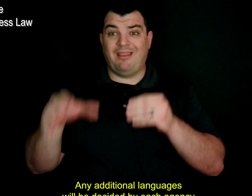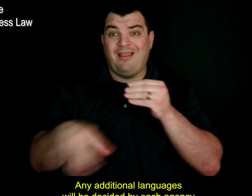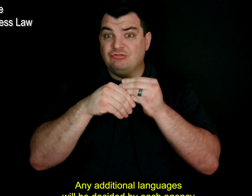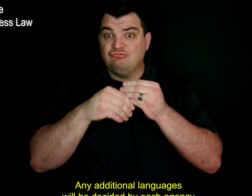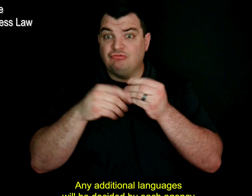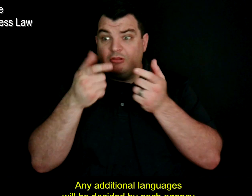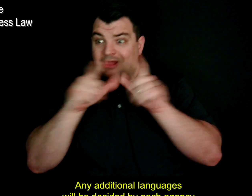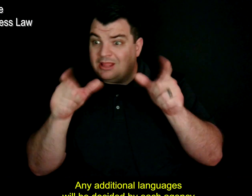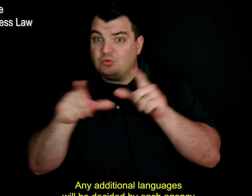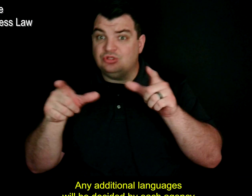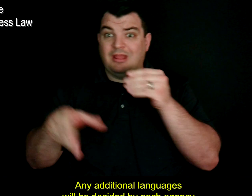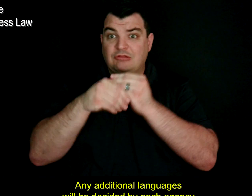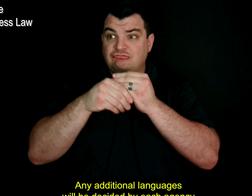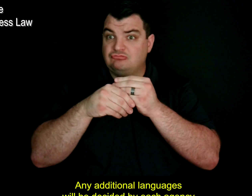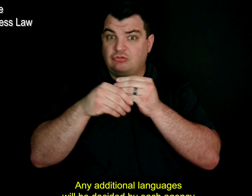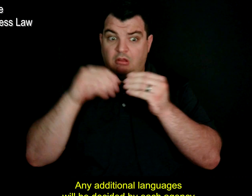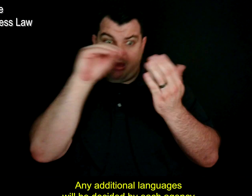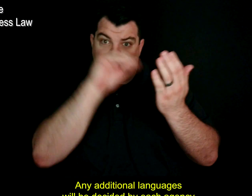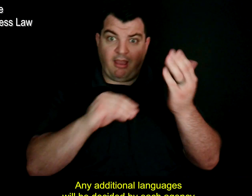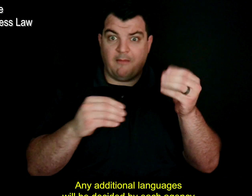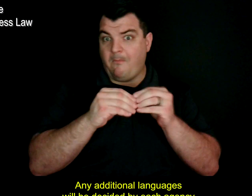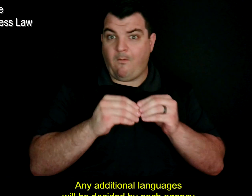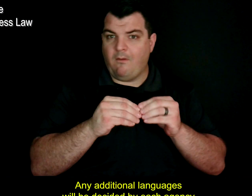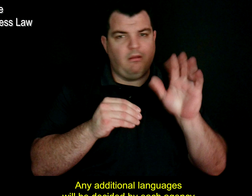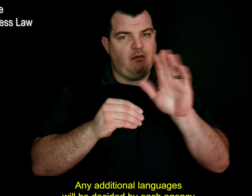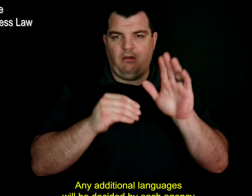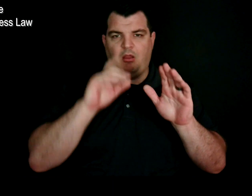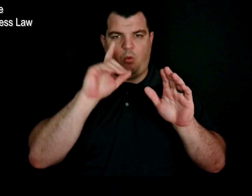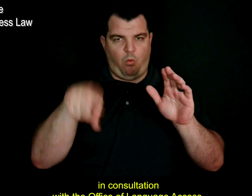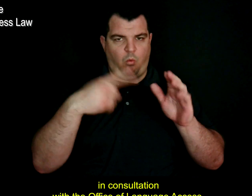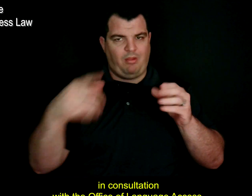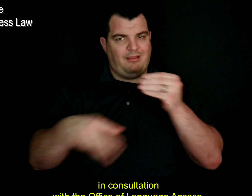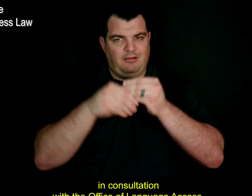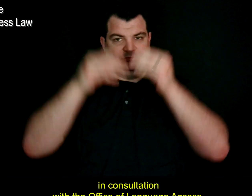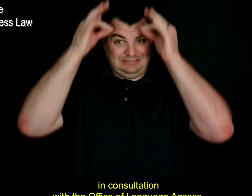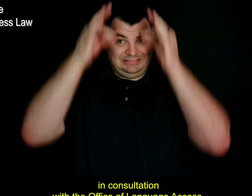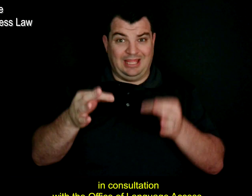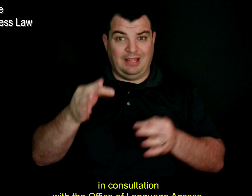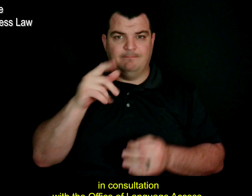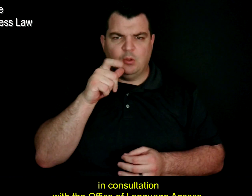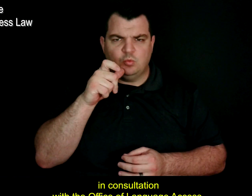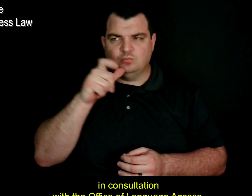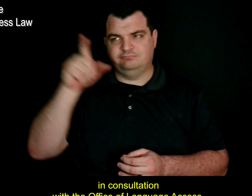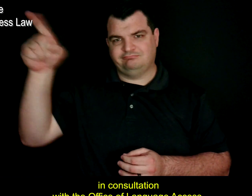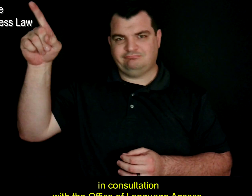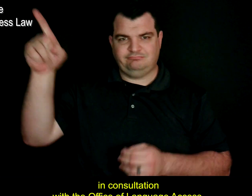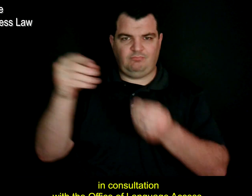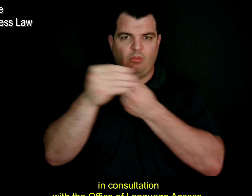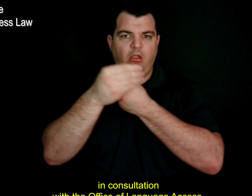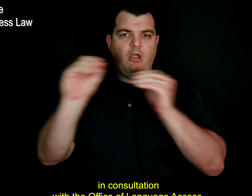Any additional languages will be decided by each agency in consultation with the Office of Language Access,